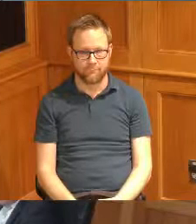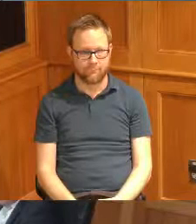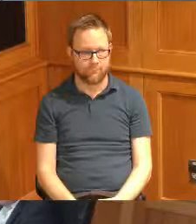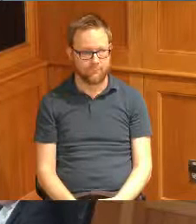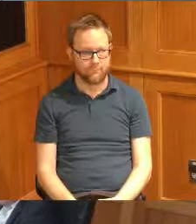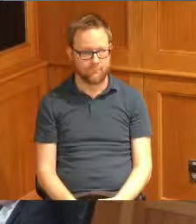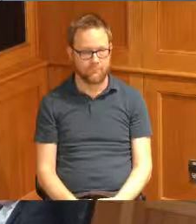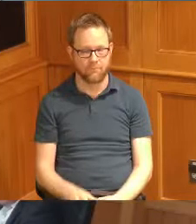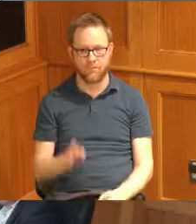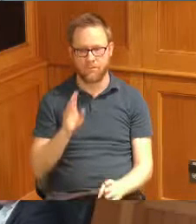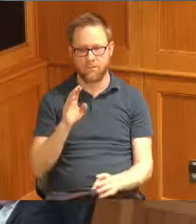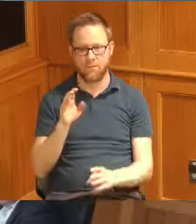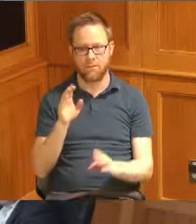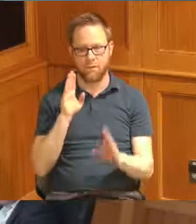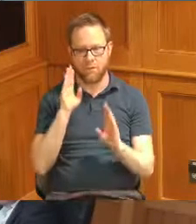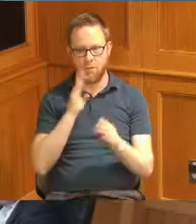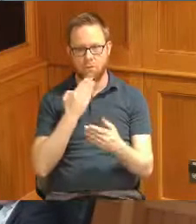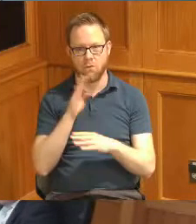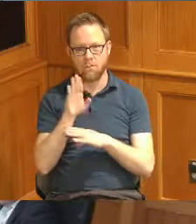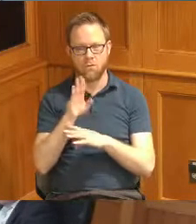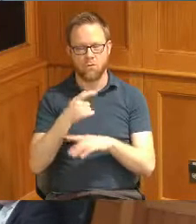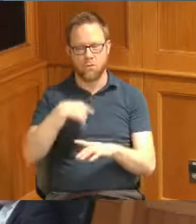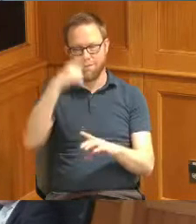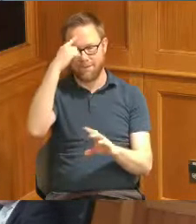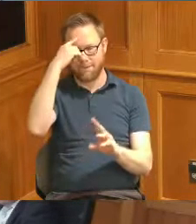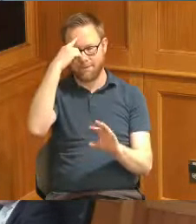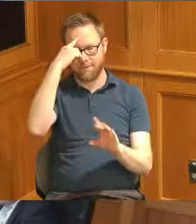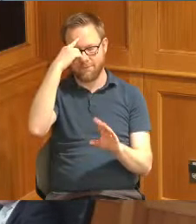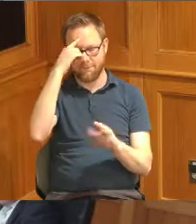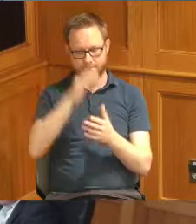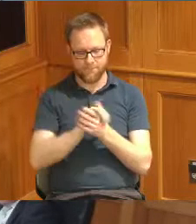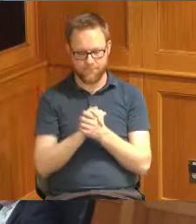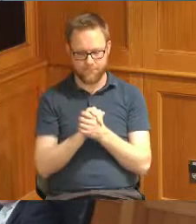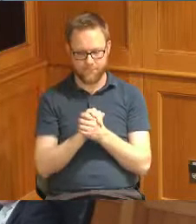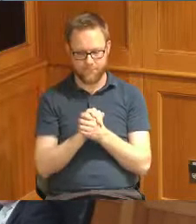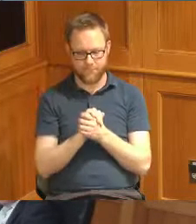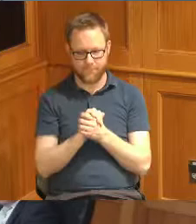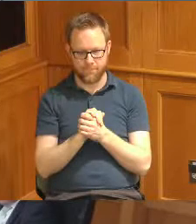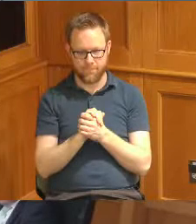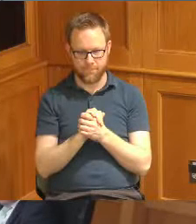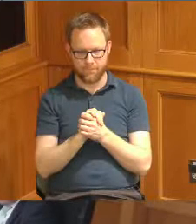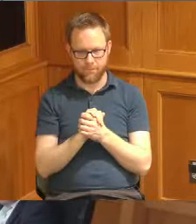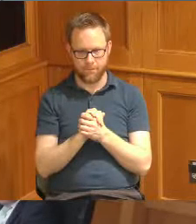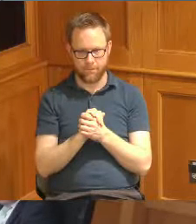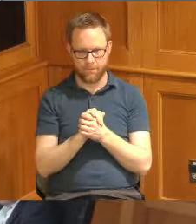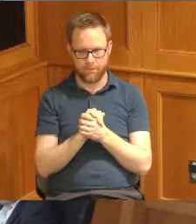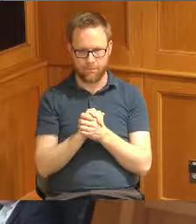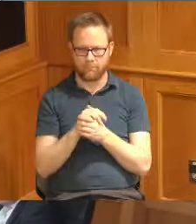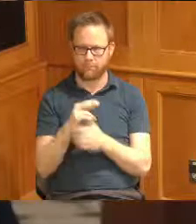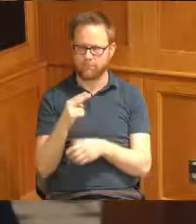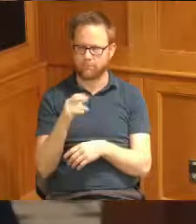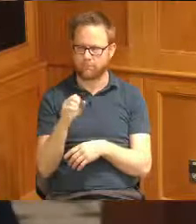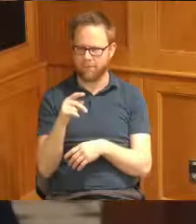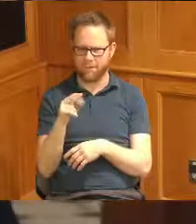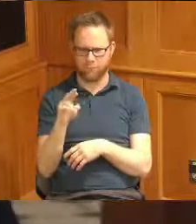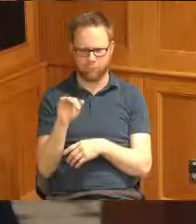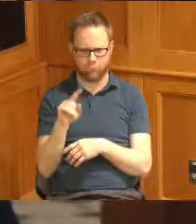okay hello good afternoon I think that a heck Raz analysis would have to be done and submitted